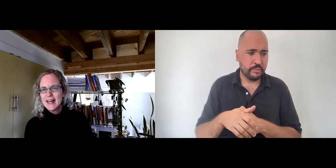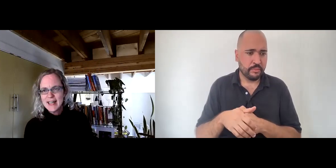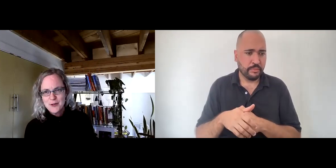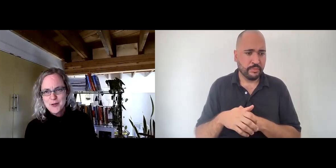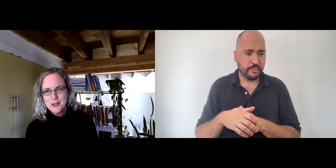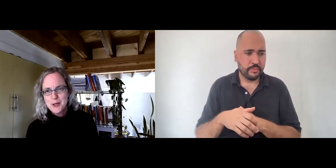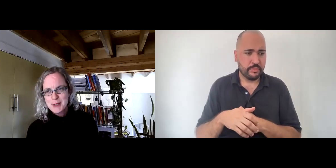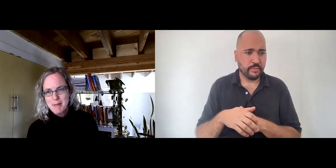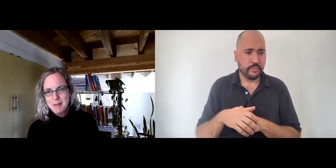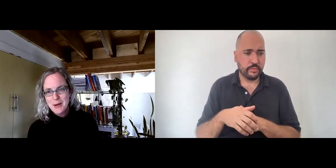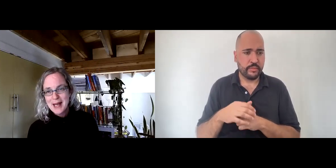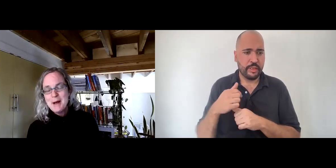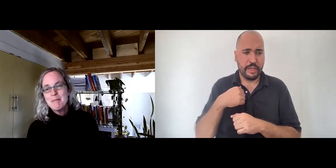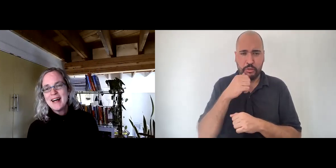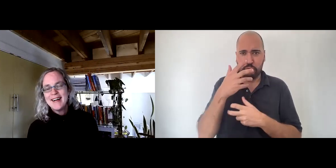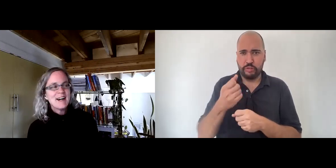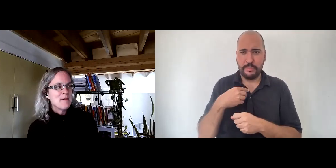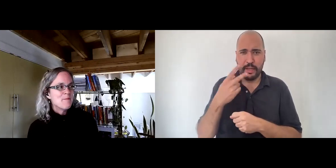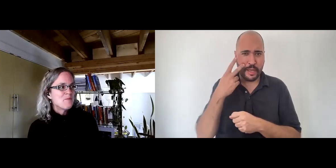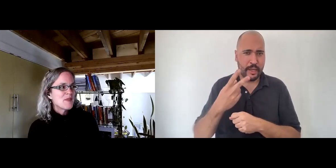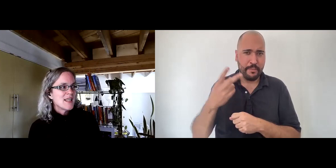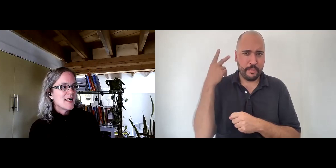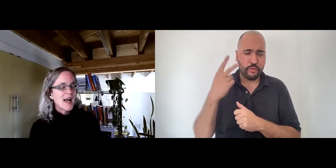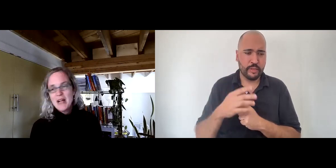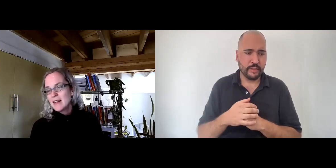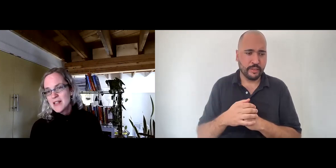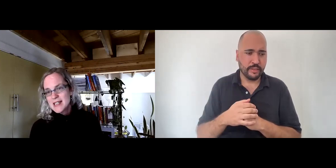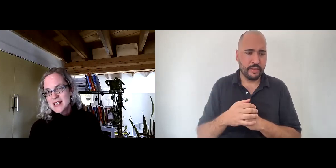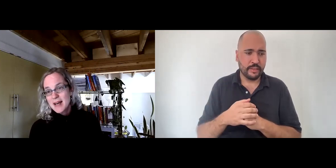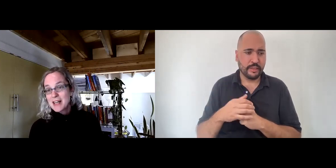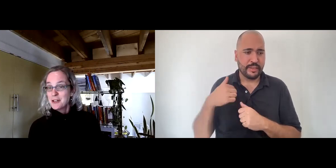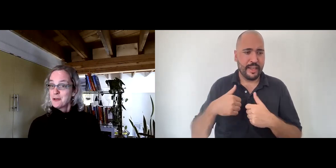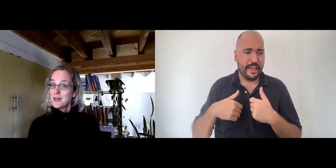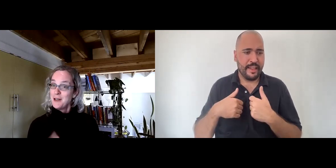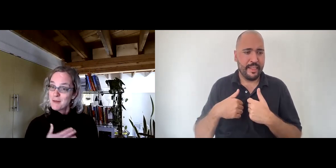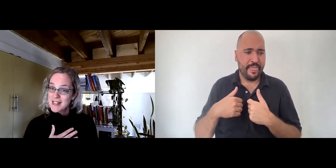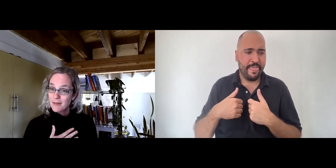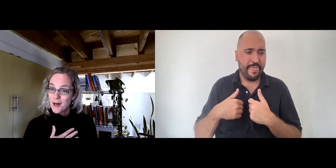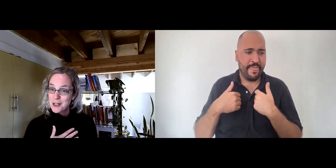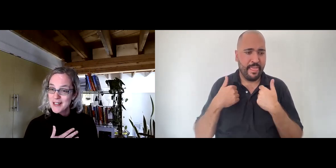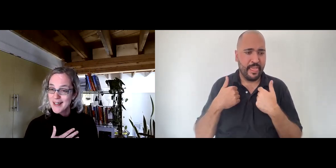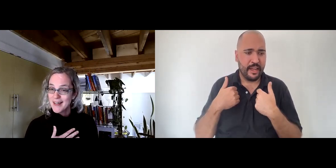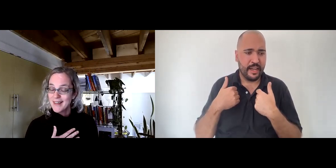But I mean, I'm actually joining you from the State of Washington.